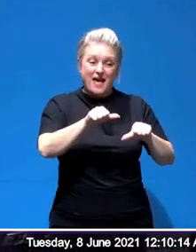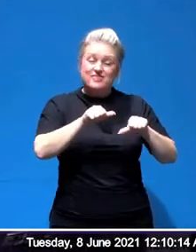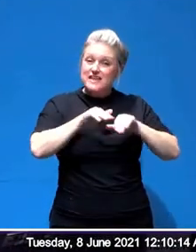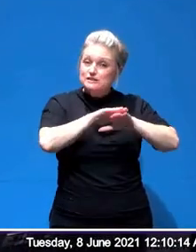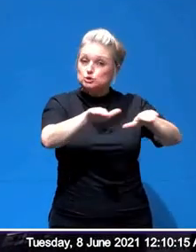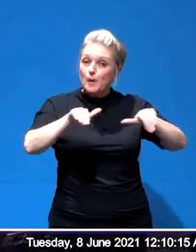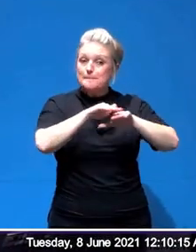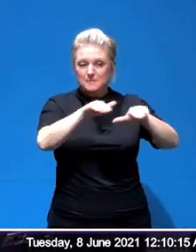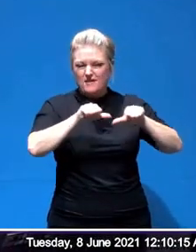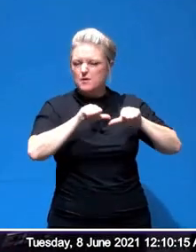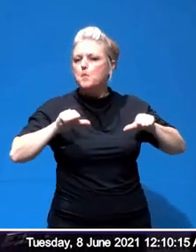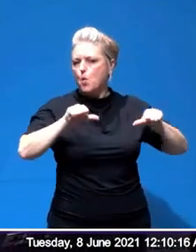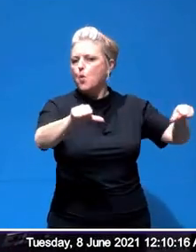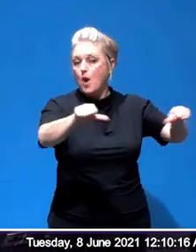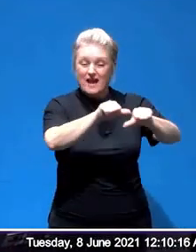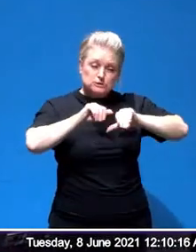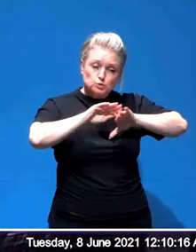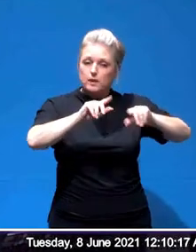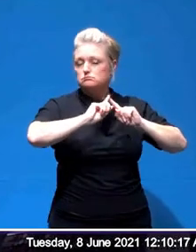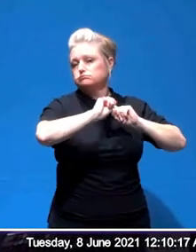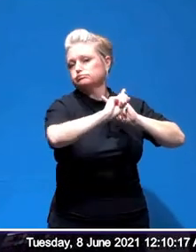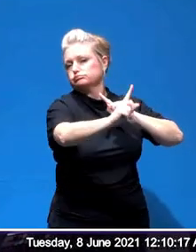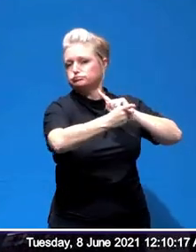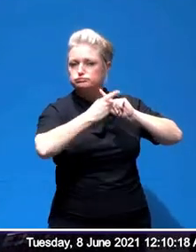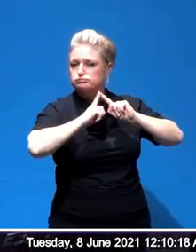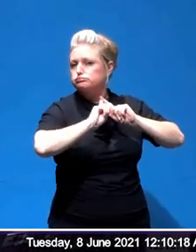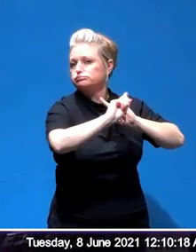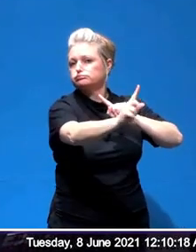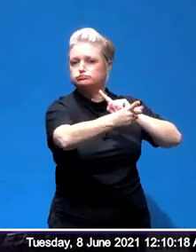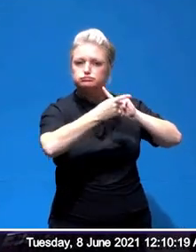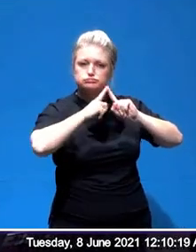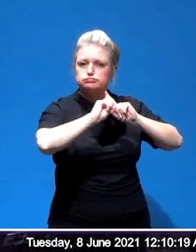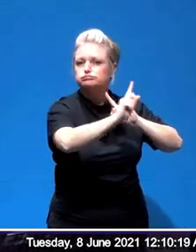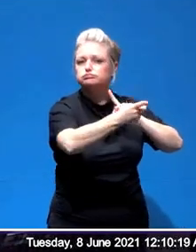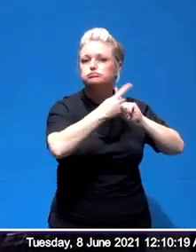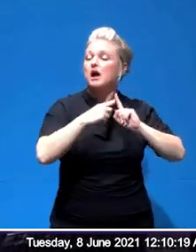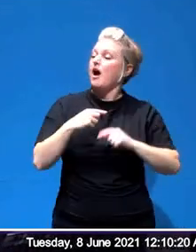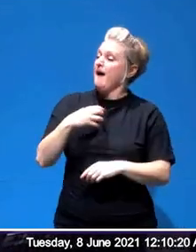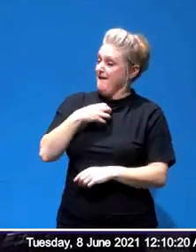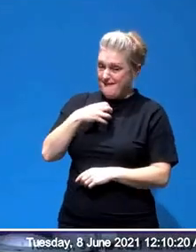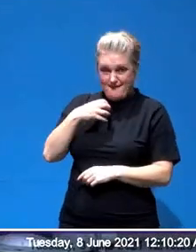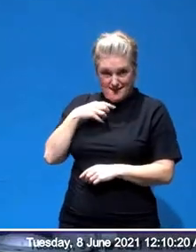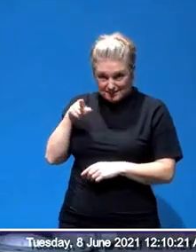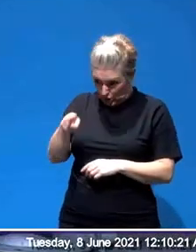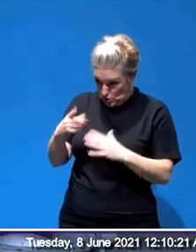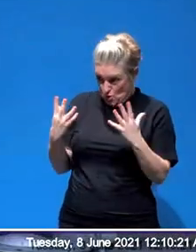So he would be in fairly, you know --- I think he's got a strong view about whether you go in the pool with him as well, doesn't he?